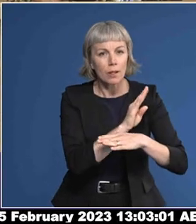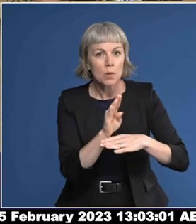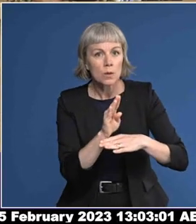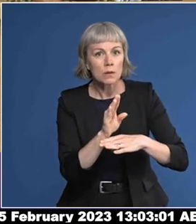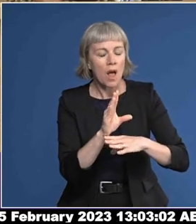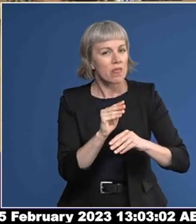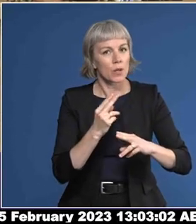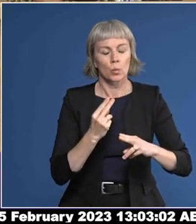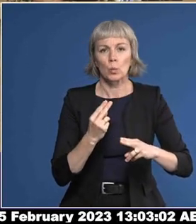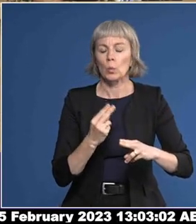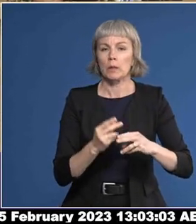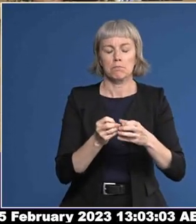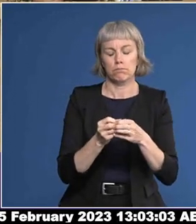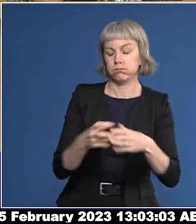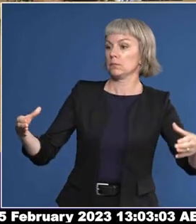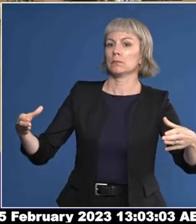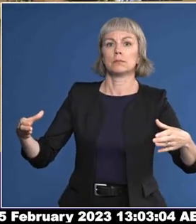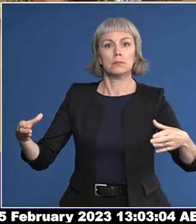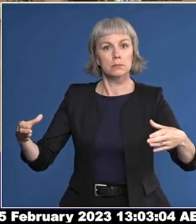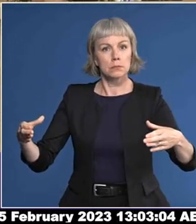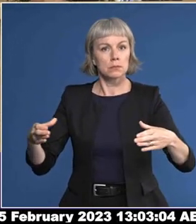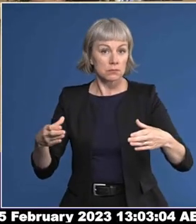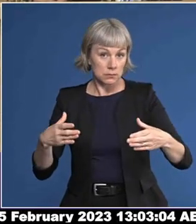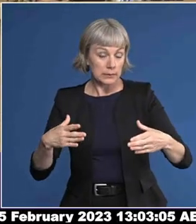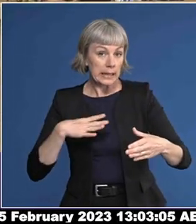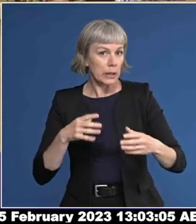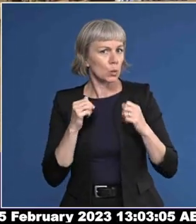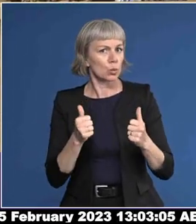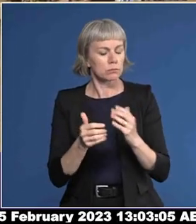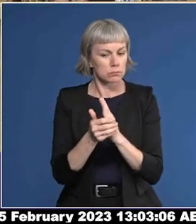relation to corporate governance. It's no different to your executive leadership team or your management systems